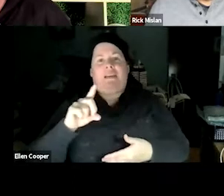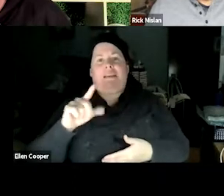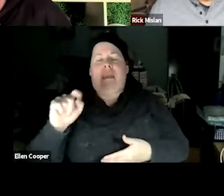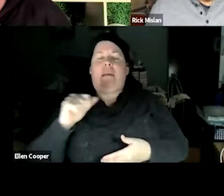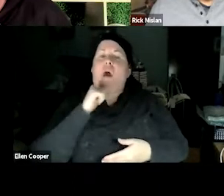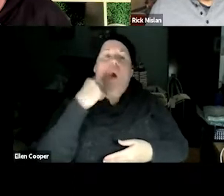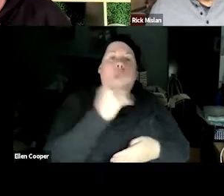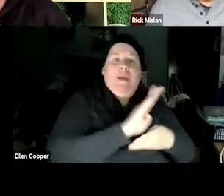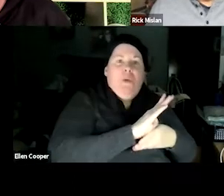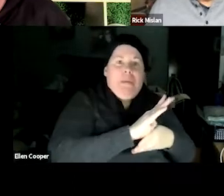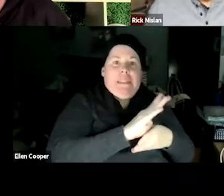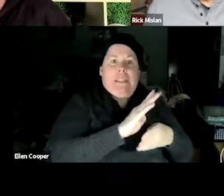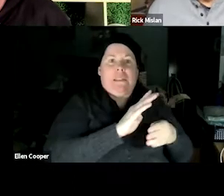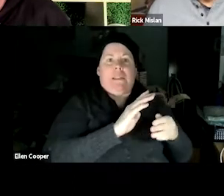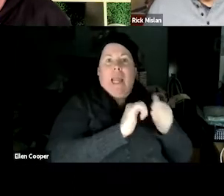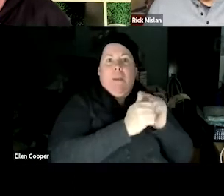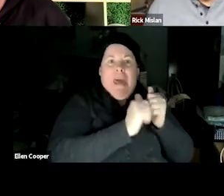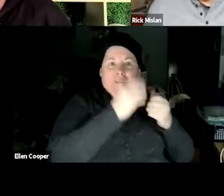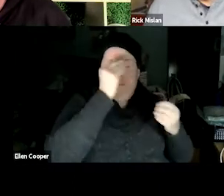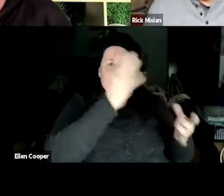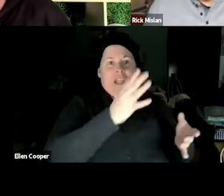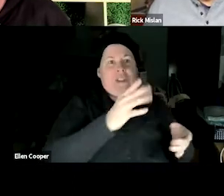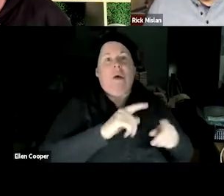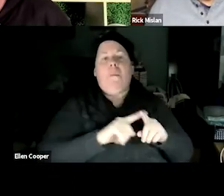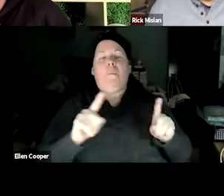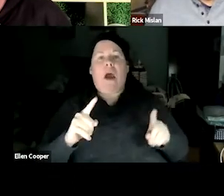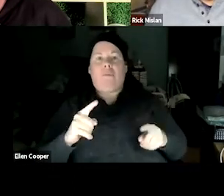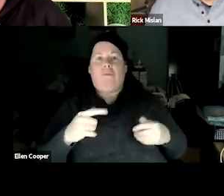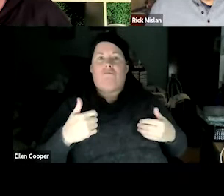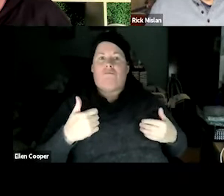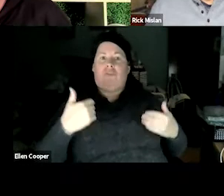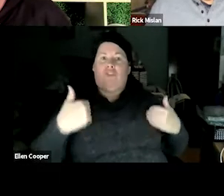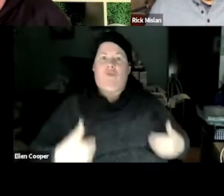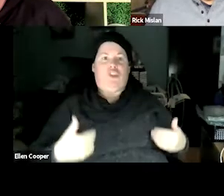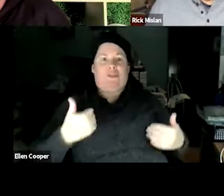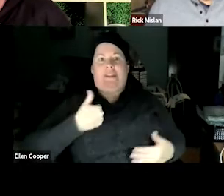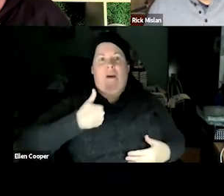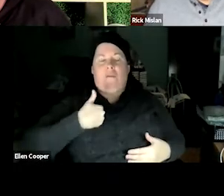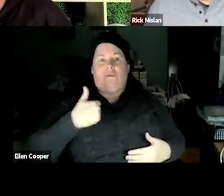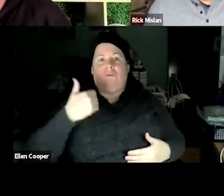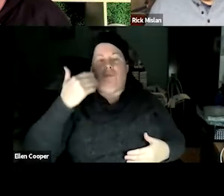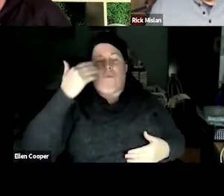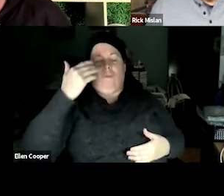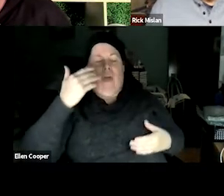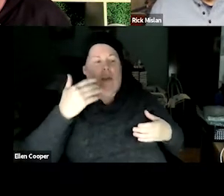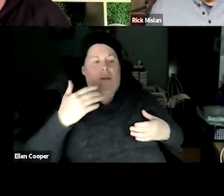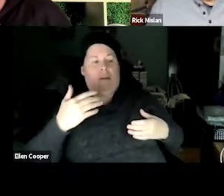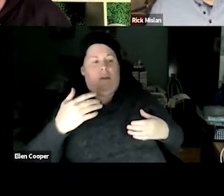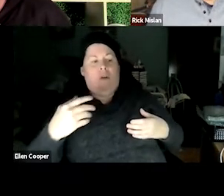and your competitors, but also just, you know, to know yourself, what you look like on the outside. Rick Mislan: As a business and what's available what your attack surfaces